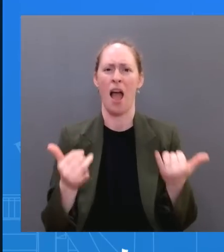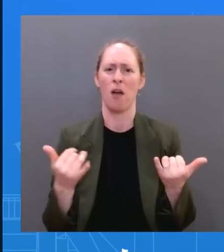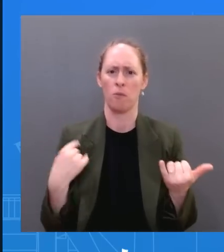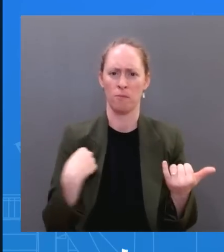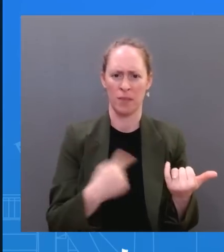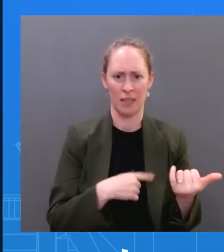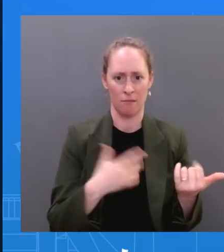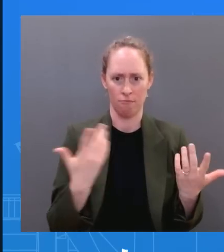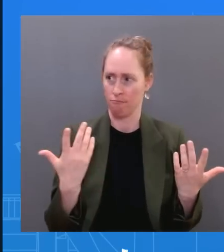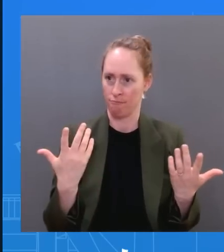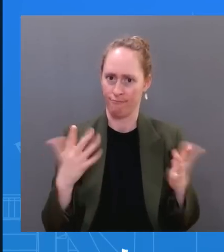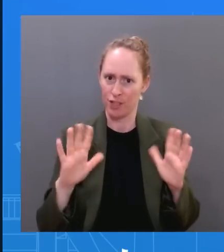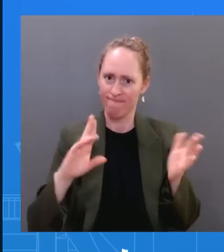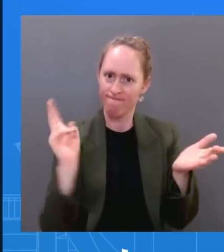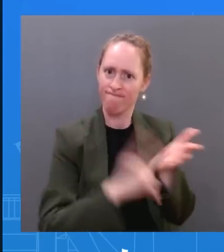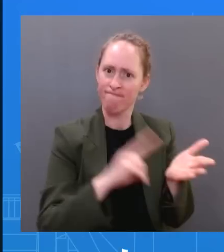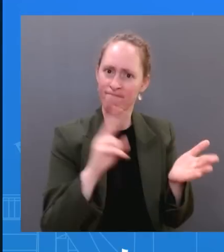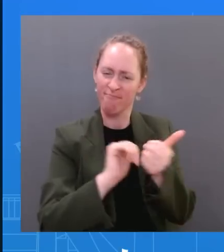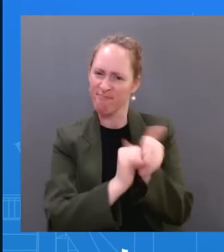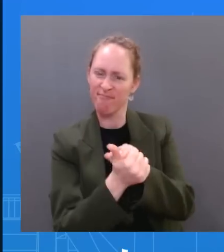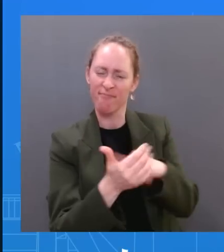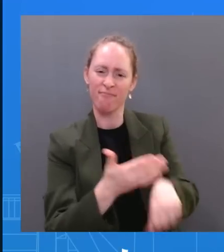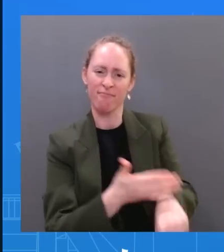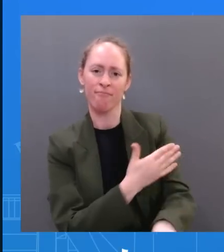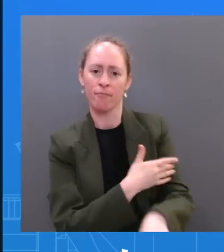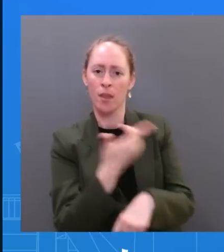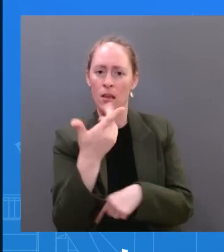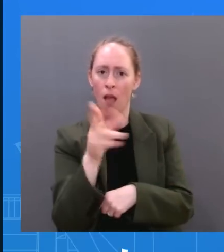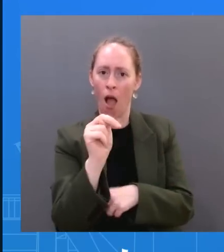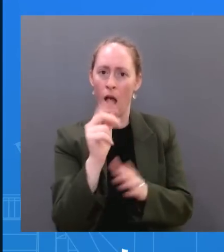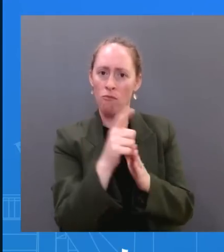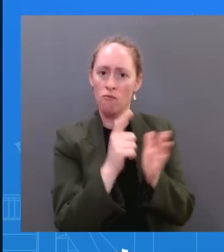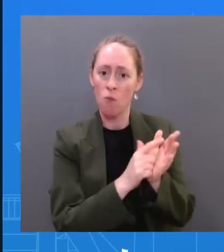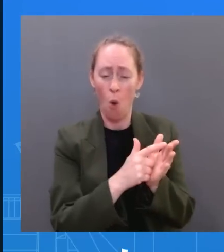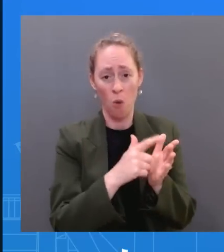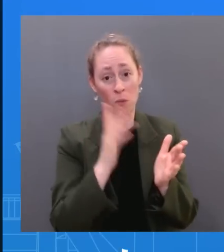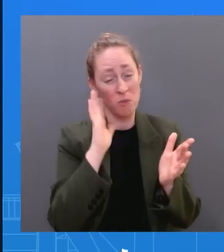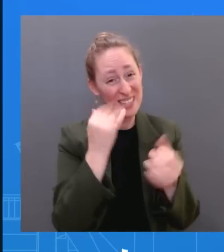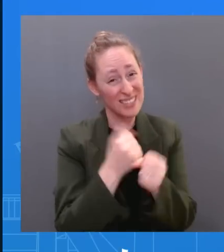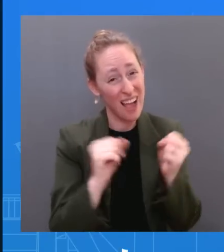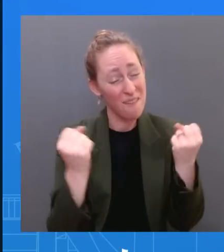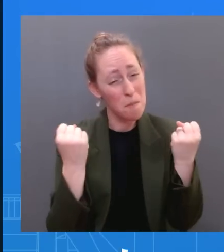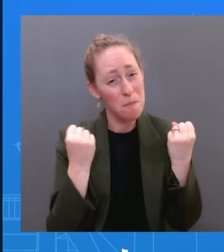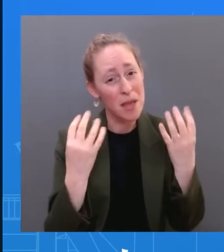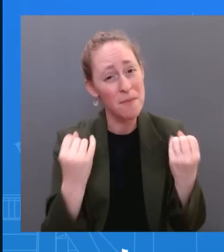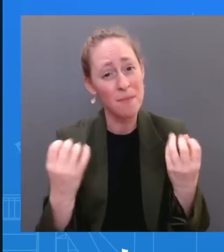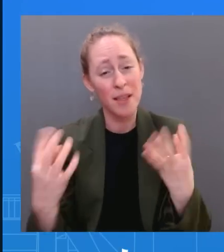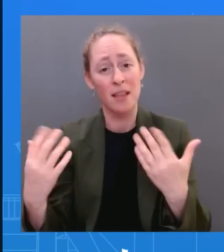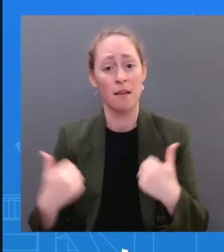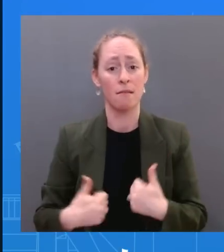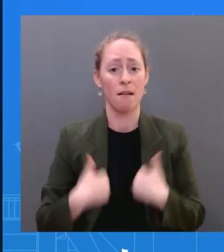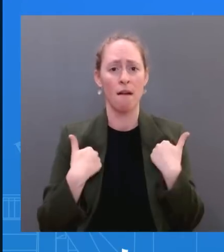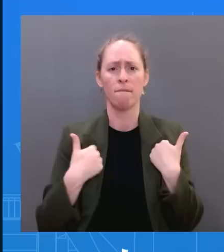Do we have more work to do? Absolutely. We're going to continue to -- I was talking about inflation and how important --